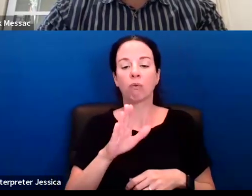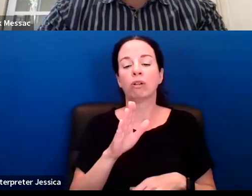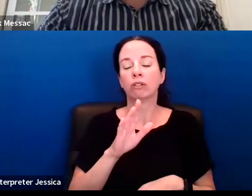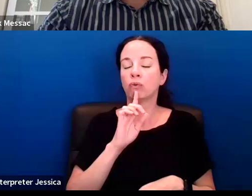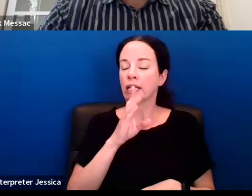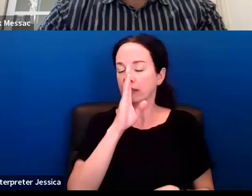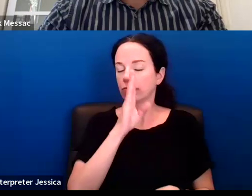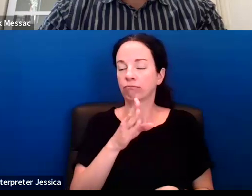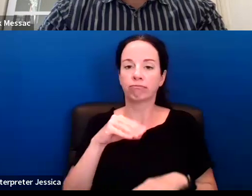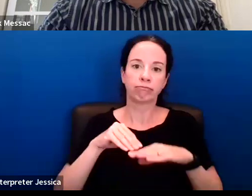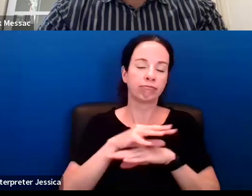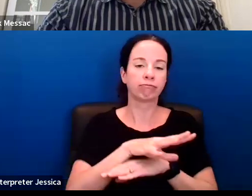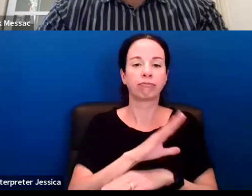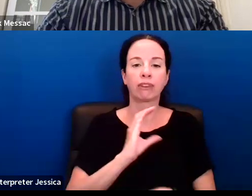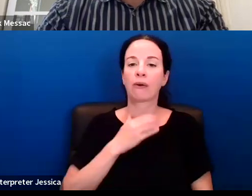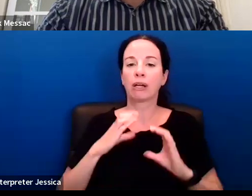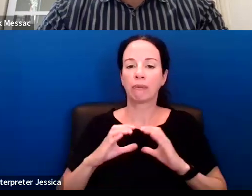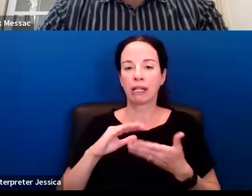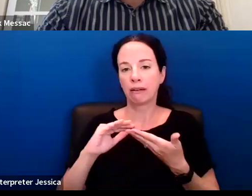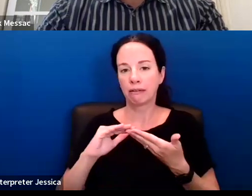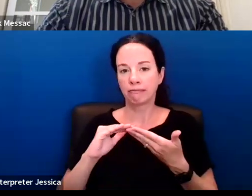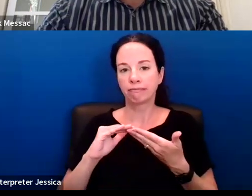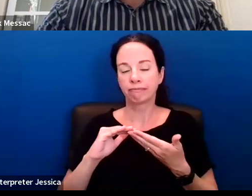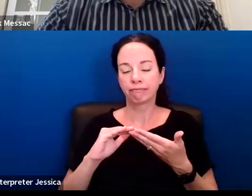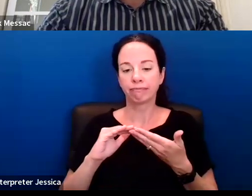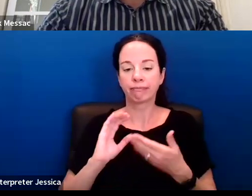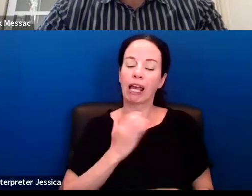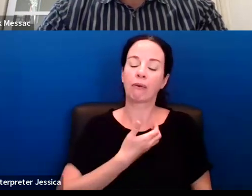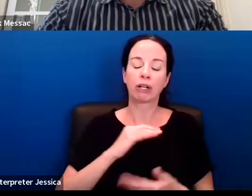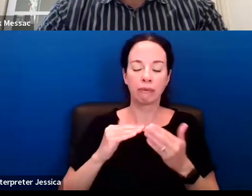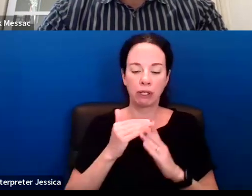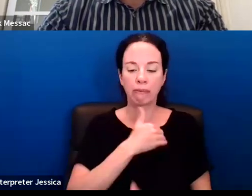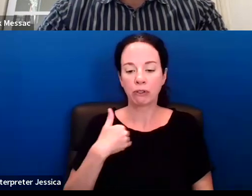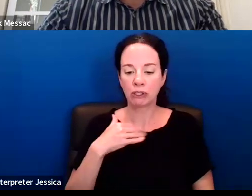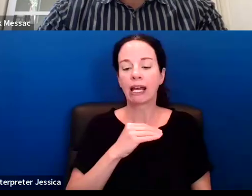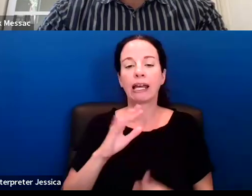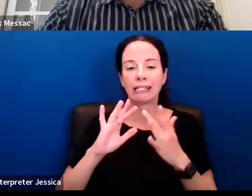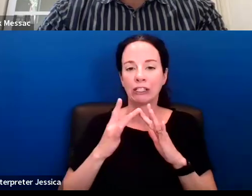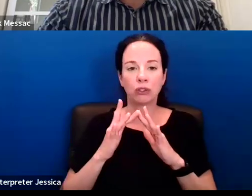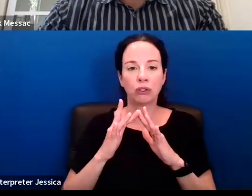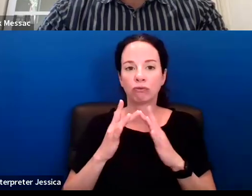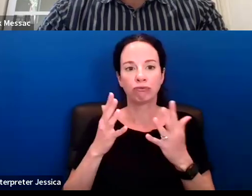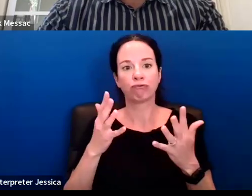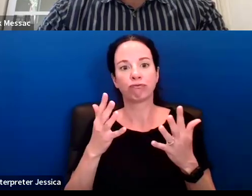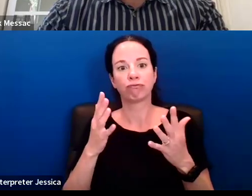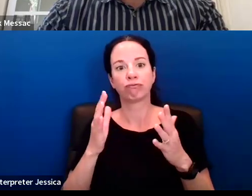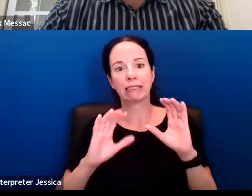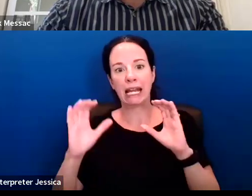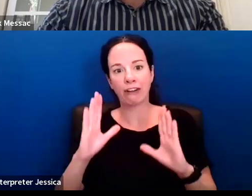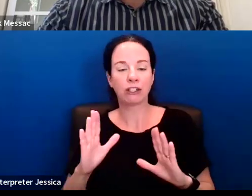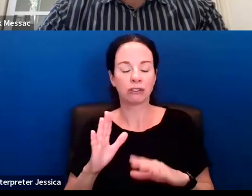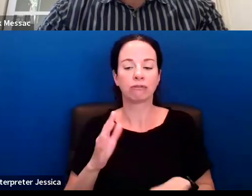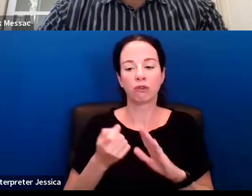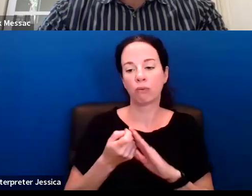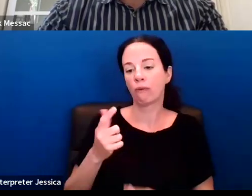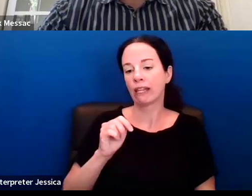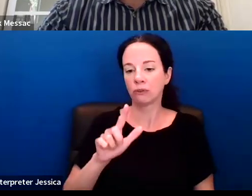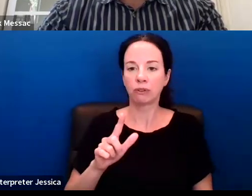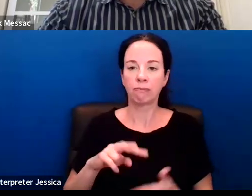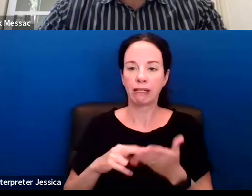members and digital navigators and folks that use this tool by removing, the, the guesswork